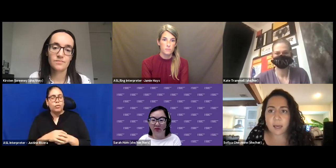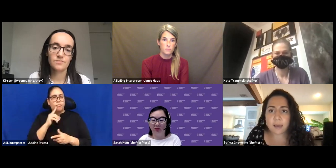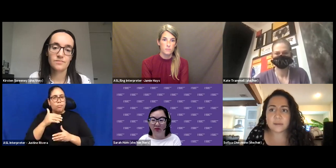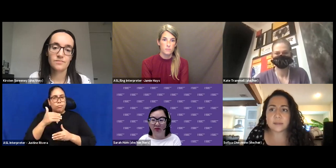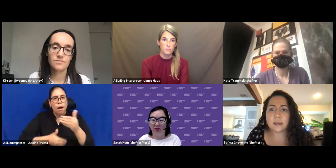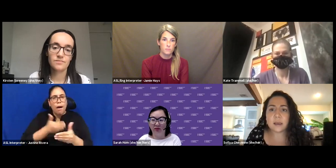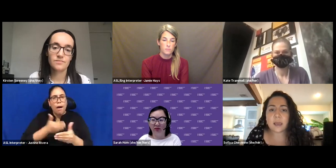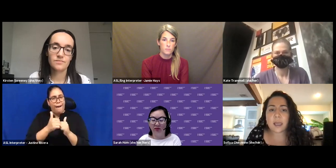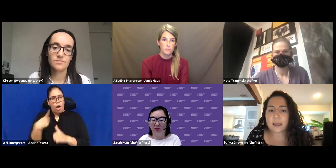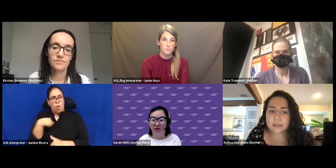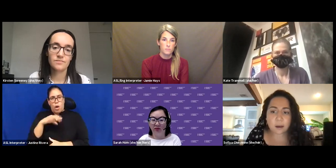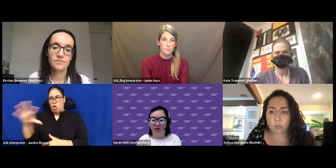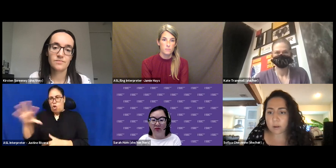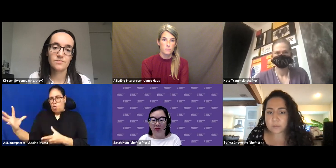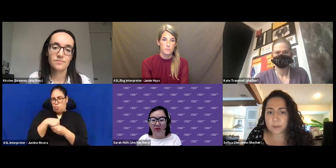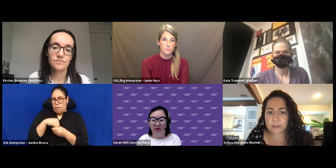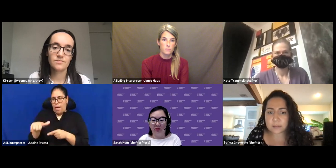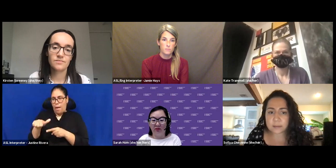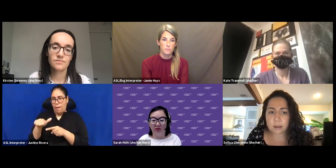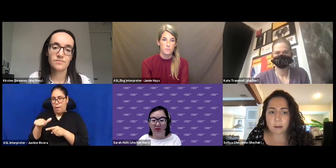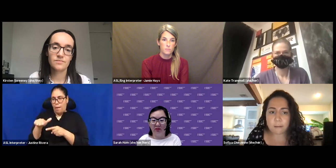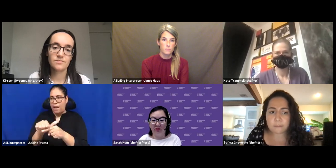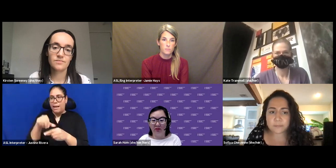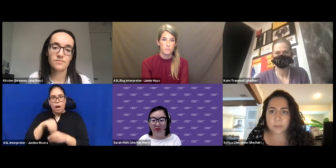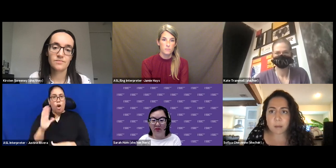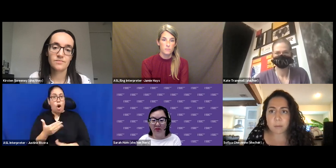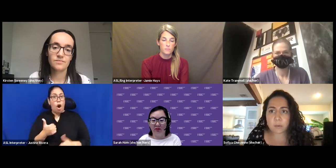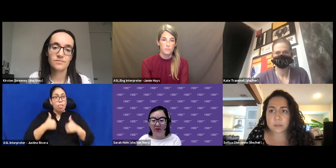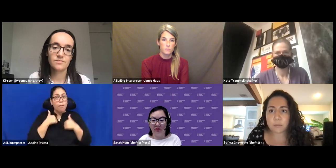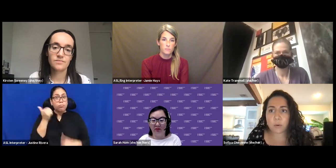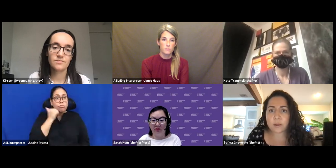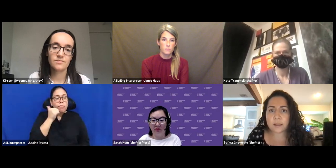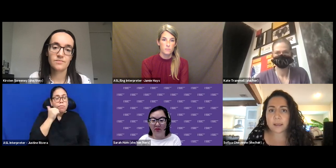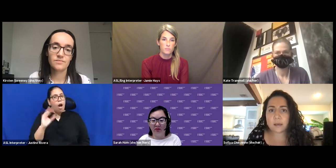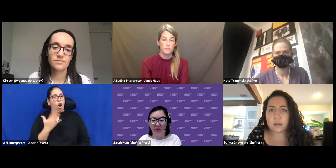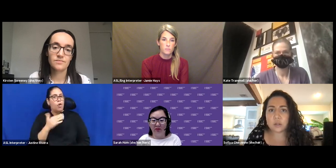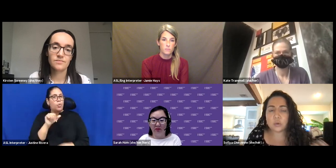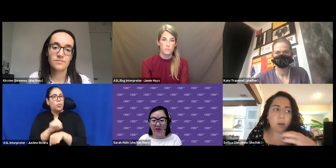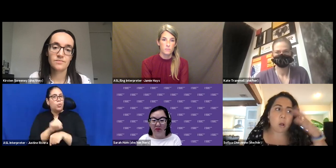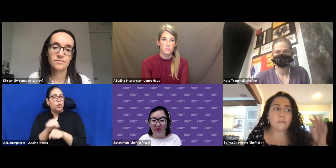lives and in our workspaces. But most importantly, doing all of